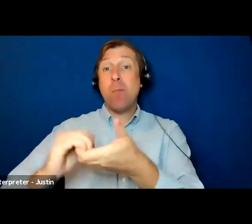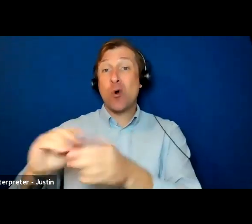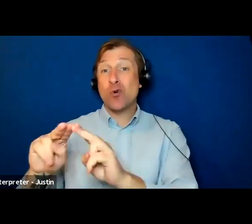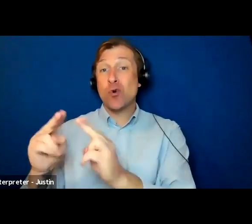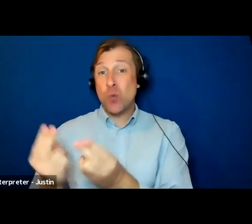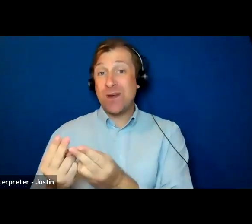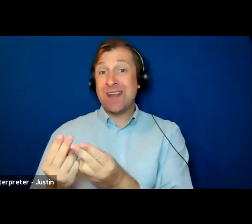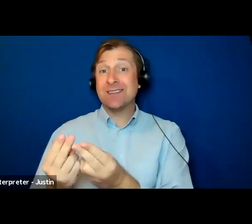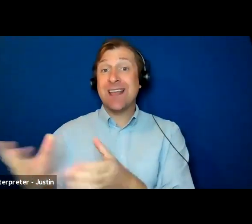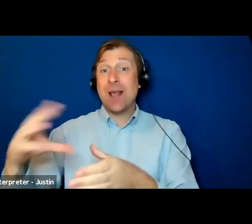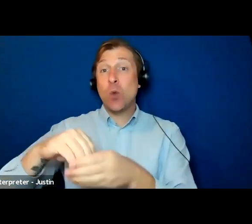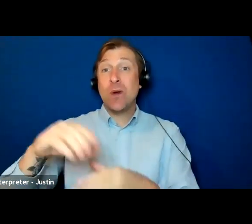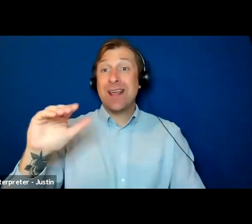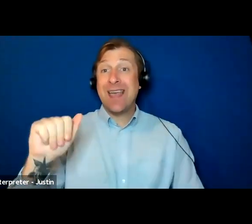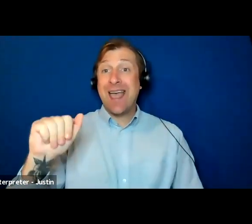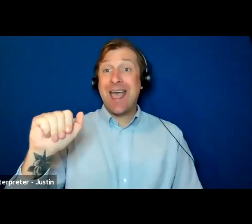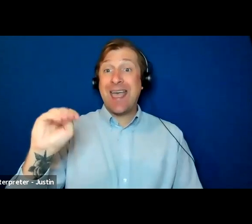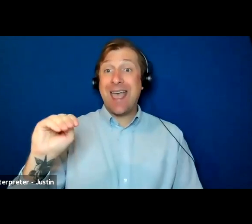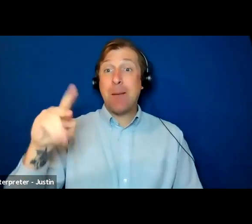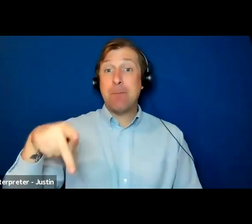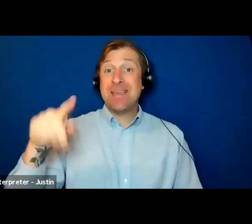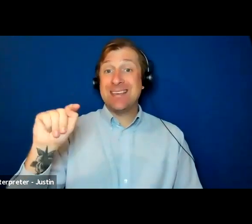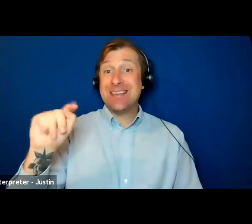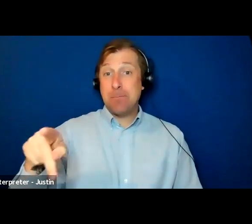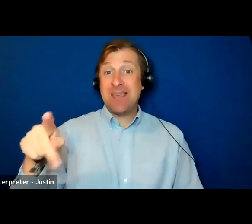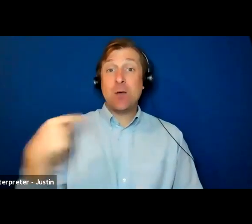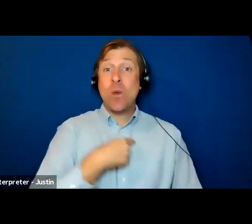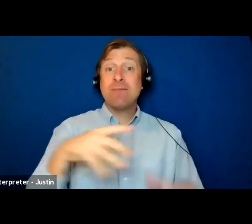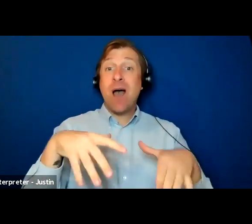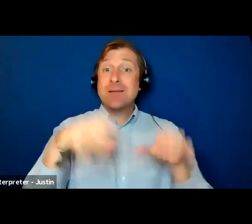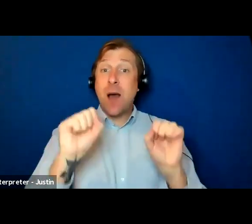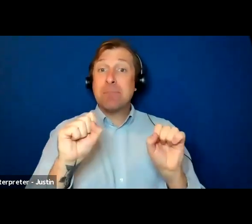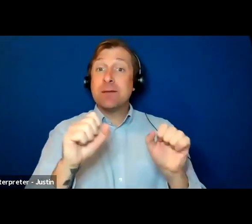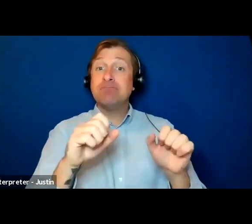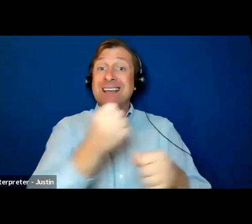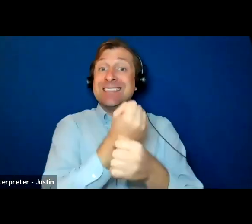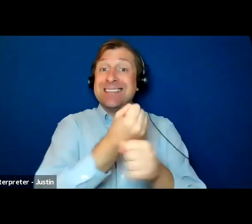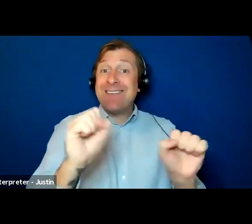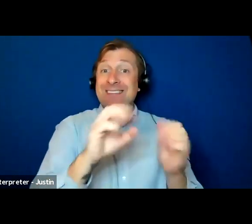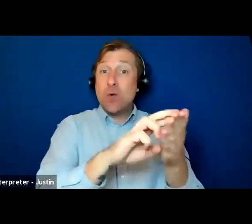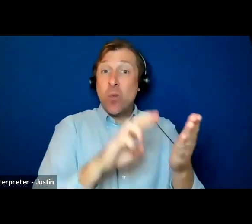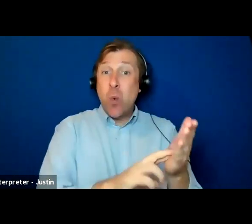formally agreed to an adopted safety protocol guidelines on our return to work. Finally, yay.